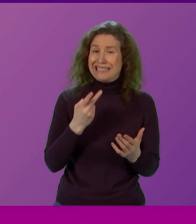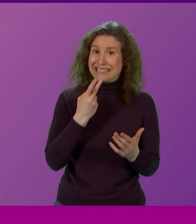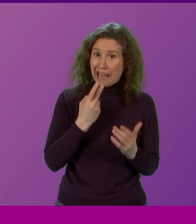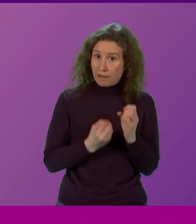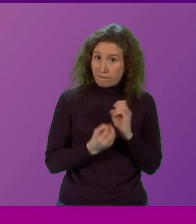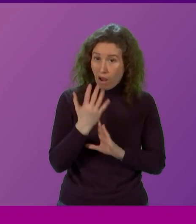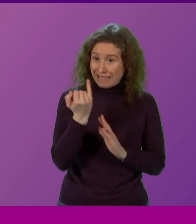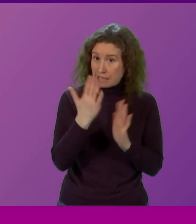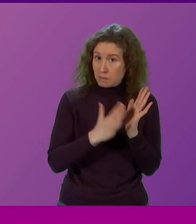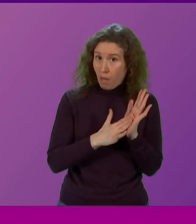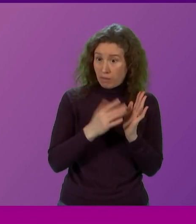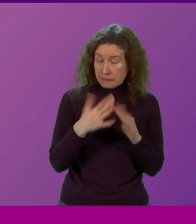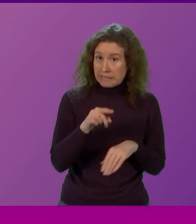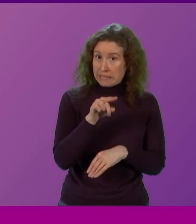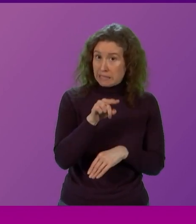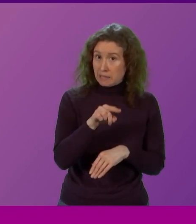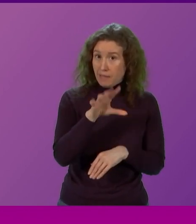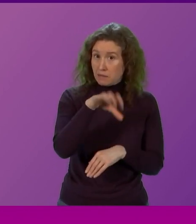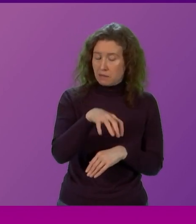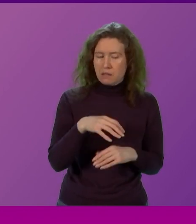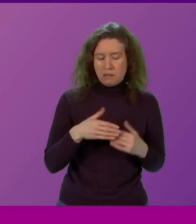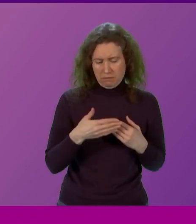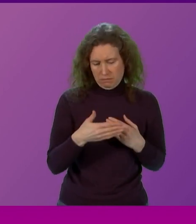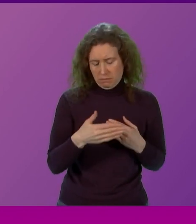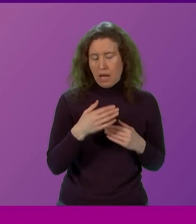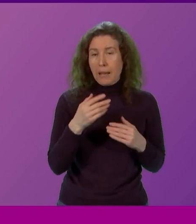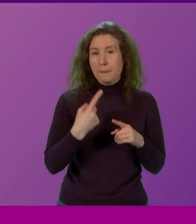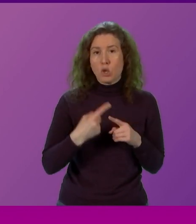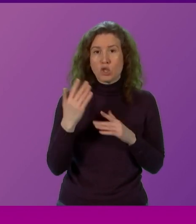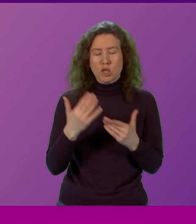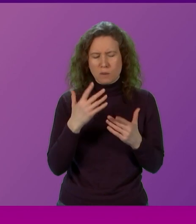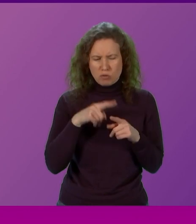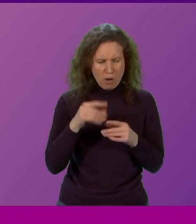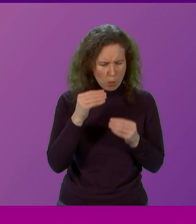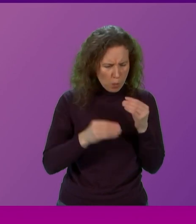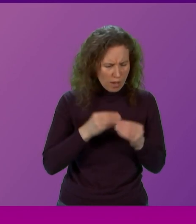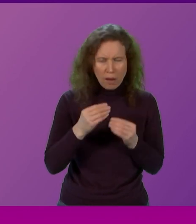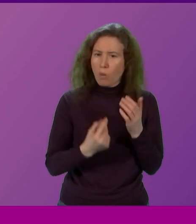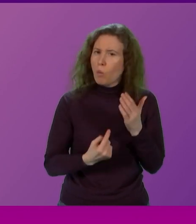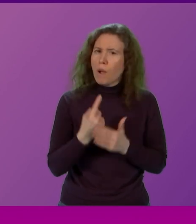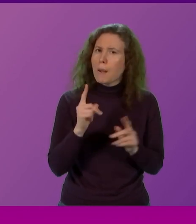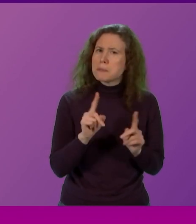six months at the site. In the days to come, our emergency services will attempt to establish the facts of the situation.